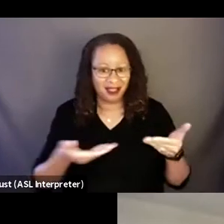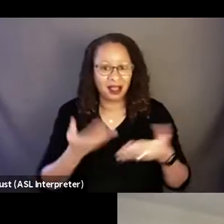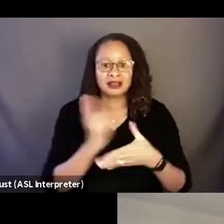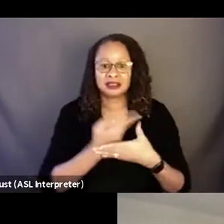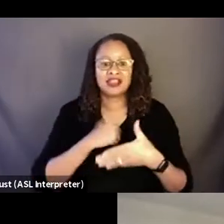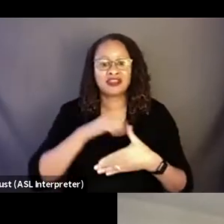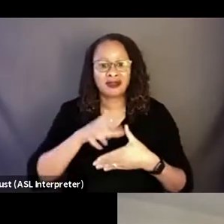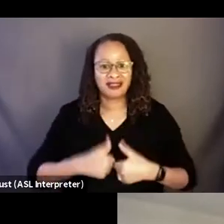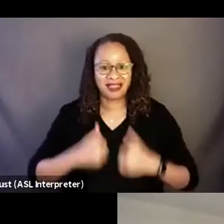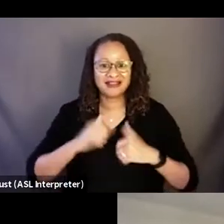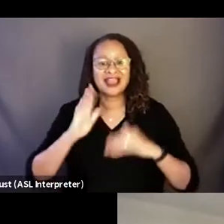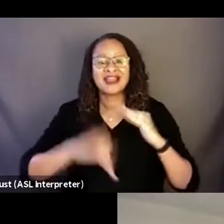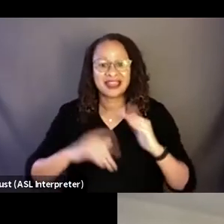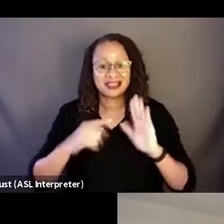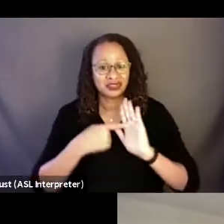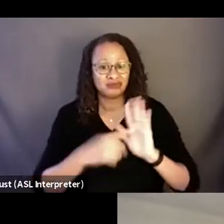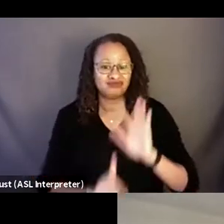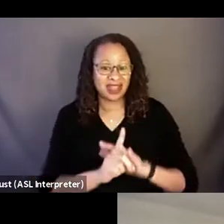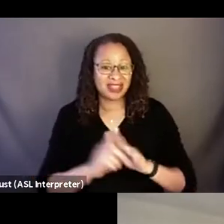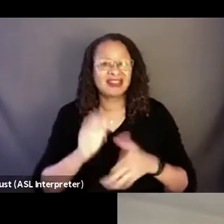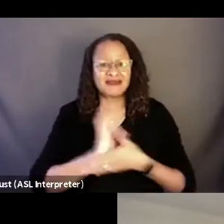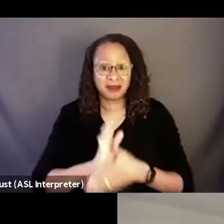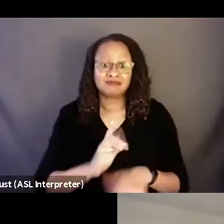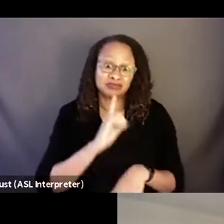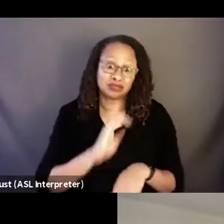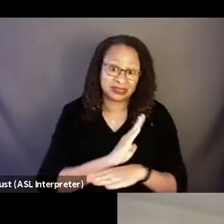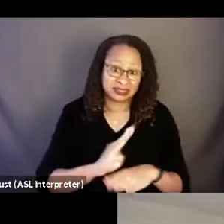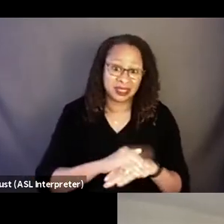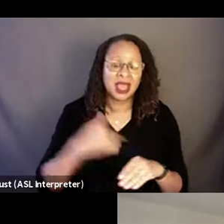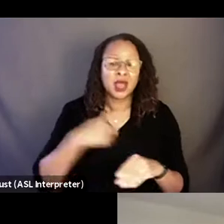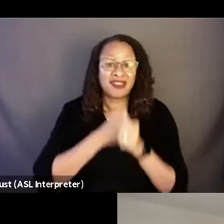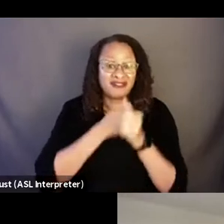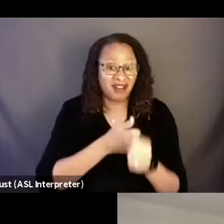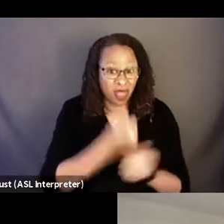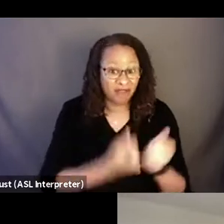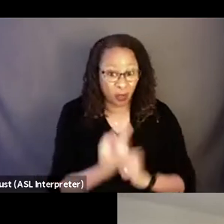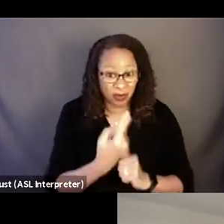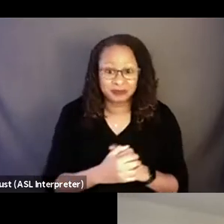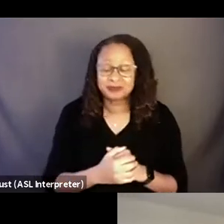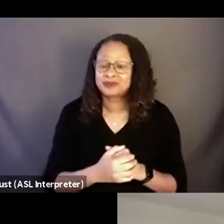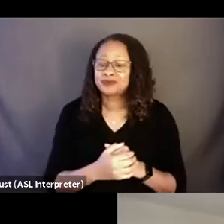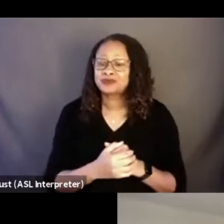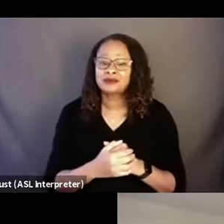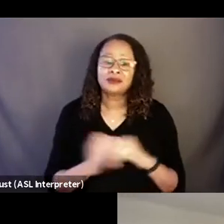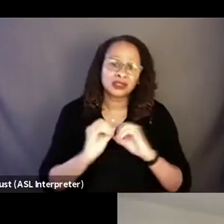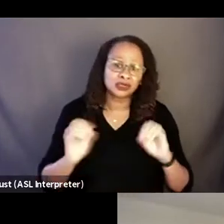than appear in the film, frankly, and we followed everybody. So there was no question about casting